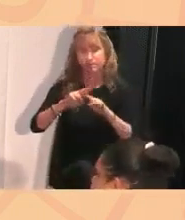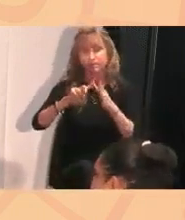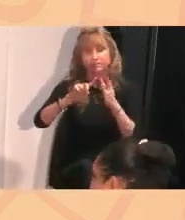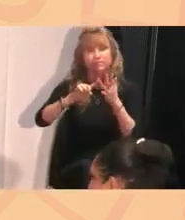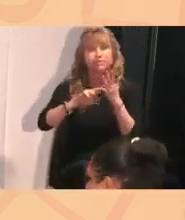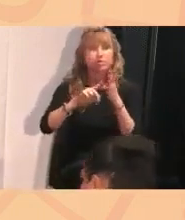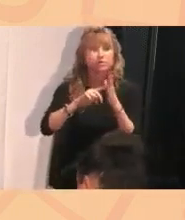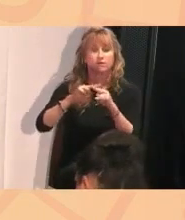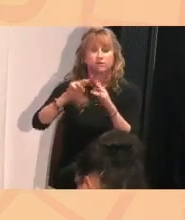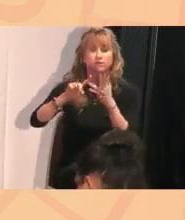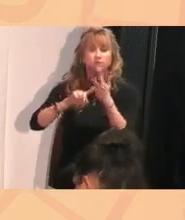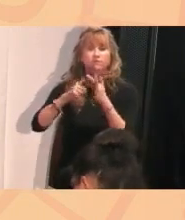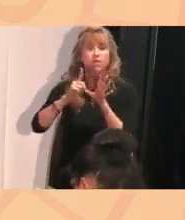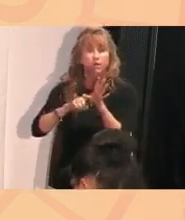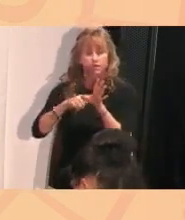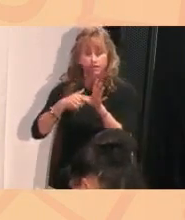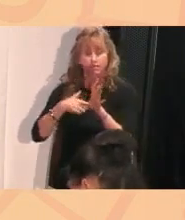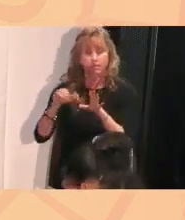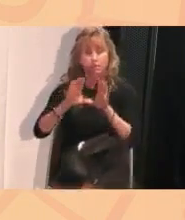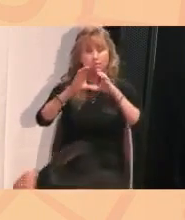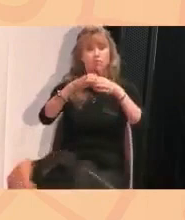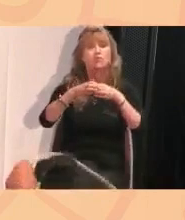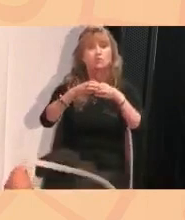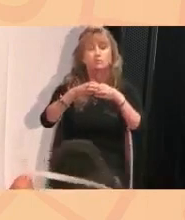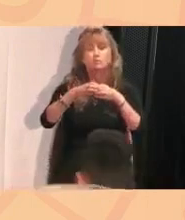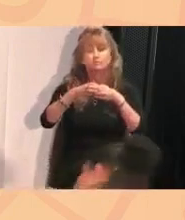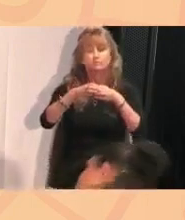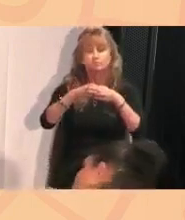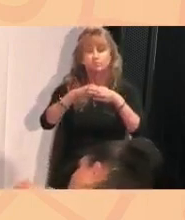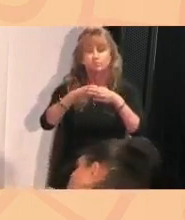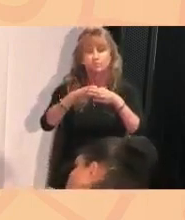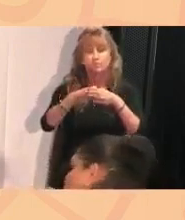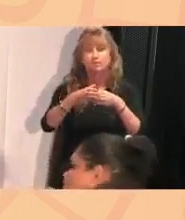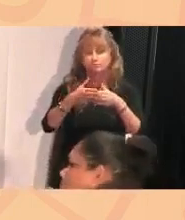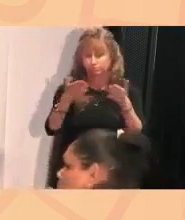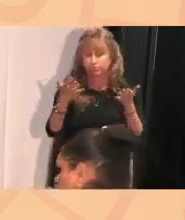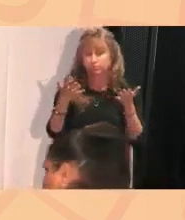And she knows what she's doing. So I'm leaving now. Hello. Thank you, Cody.